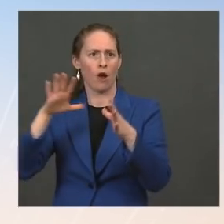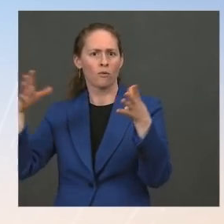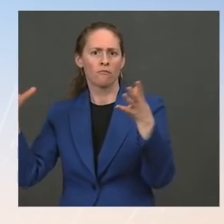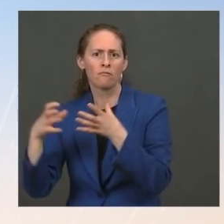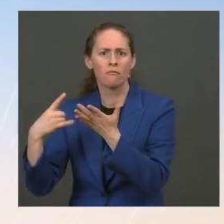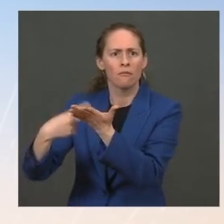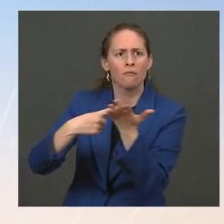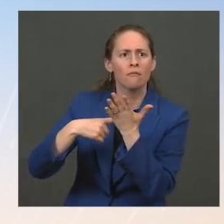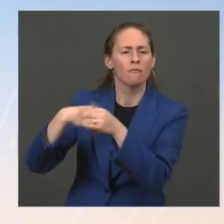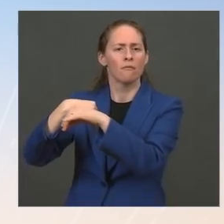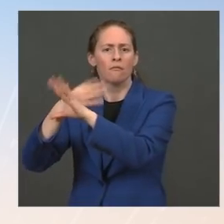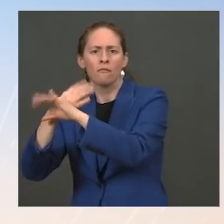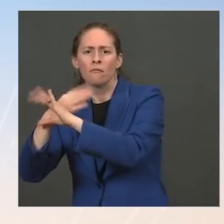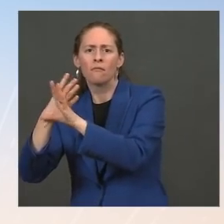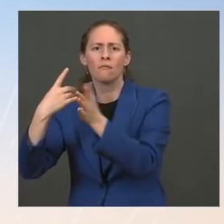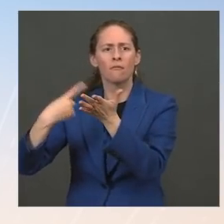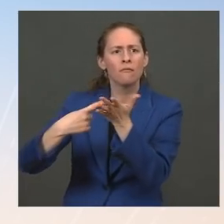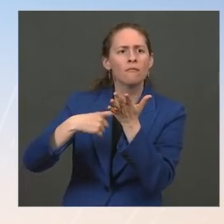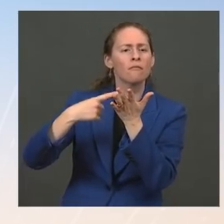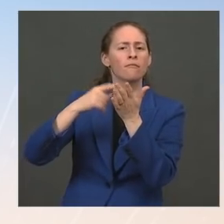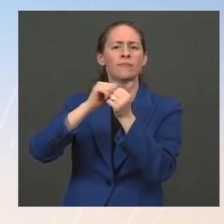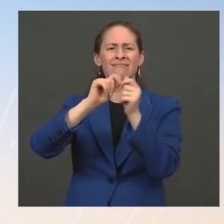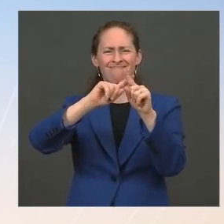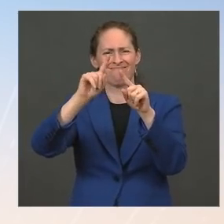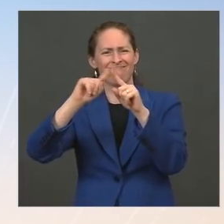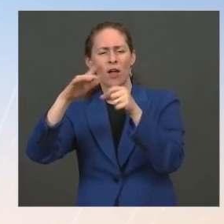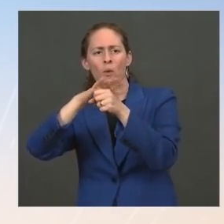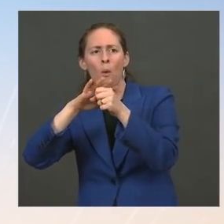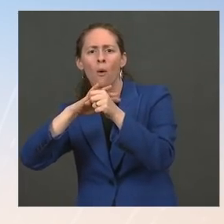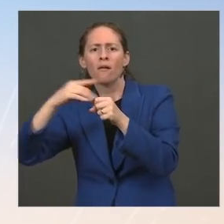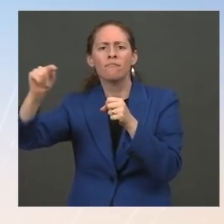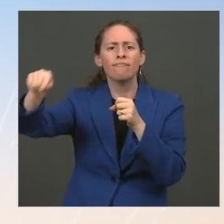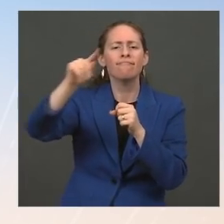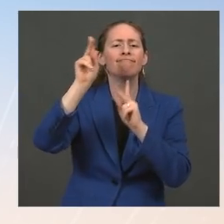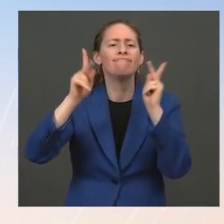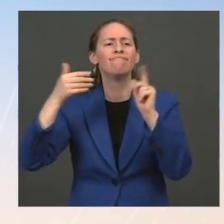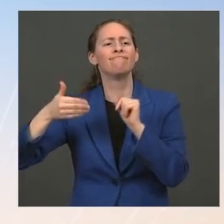And we will, again, as I noted earlier, be very transparent about when we see,